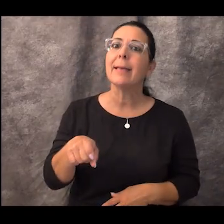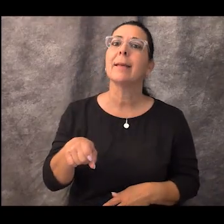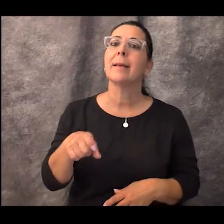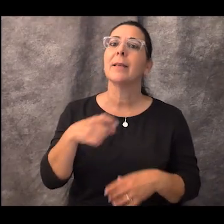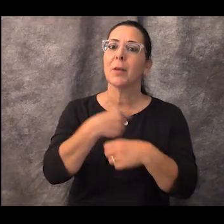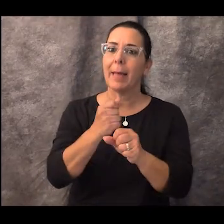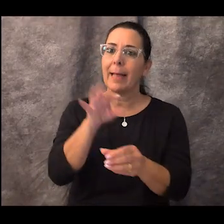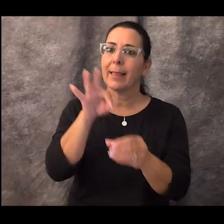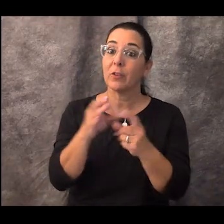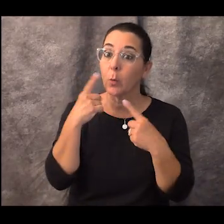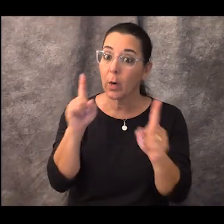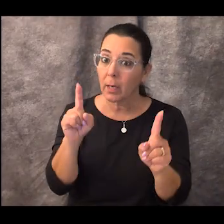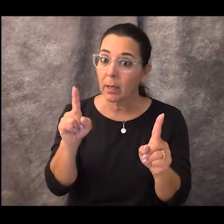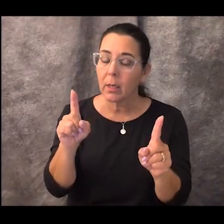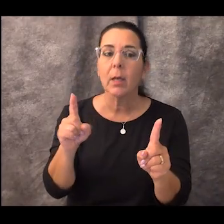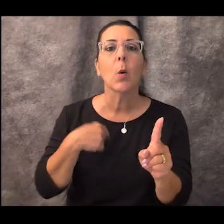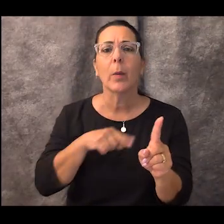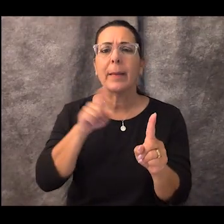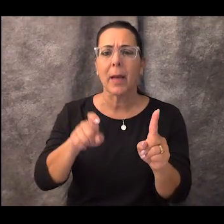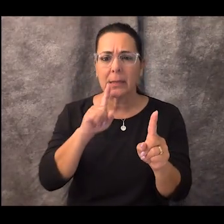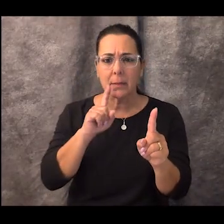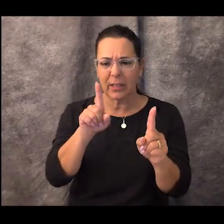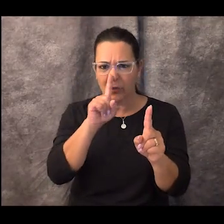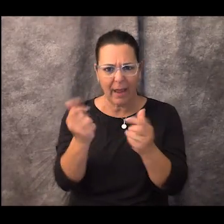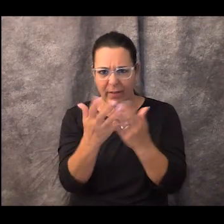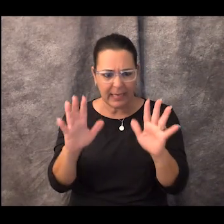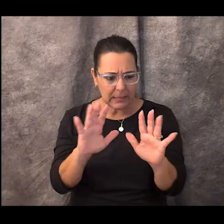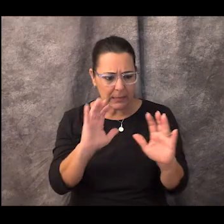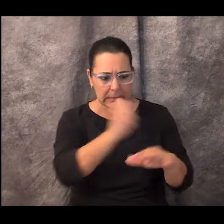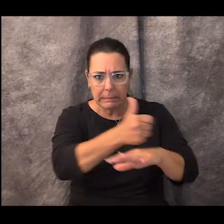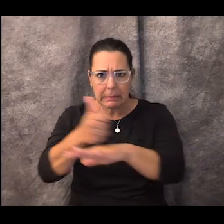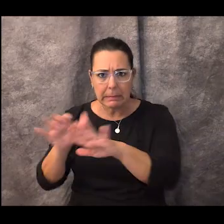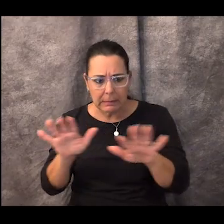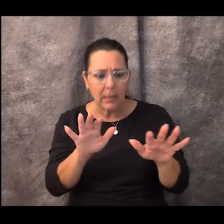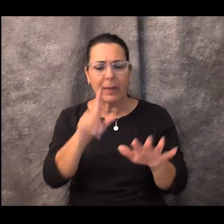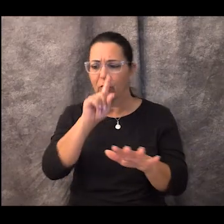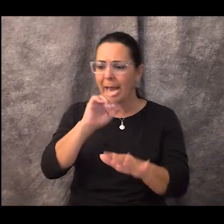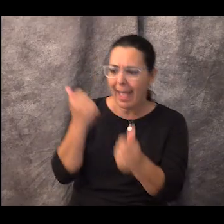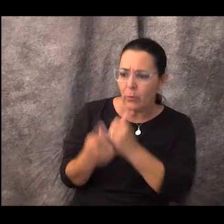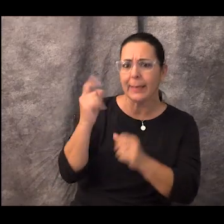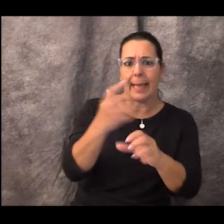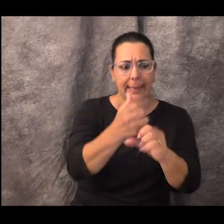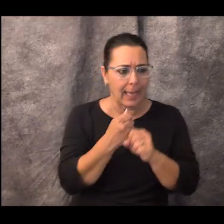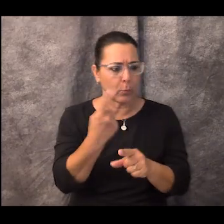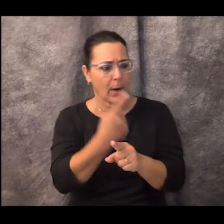we have to make sure we do our ground work first, right? We have to make sure everyone's going to be able to get this I.D.. And it's something if there